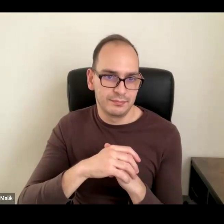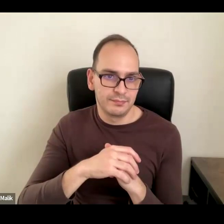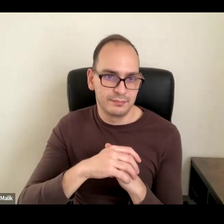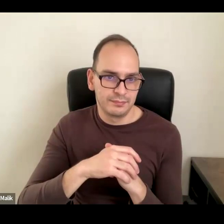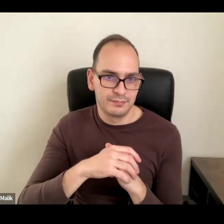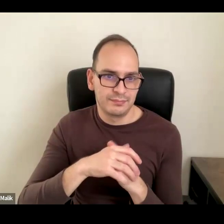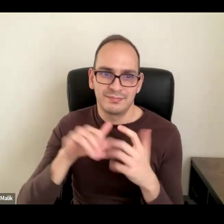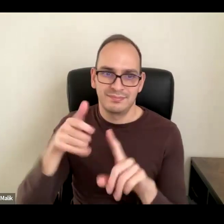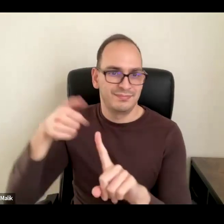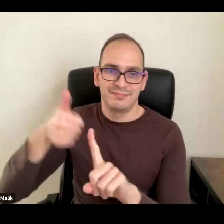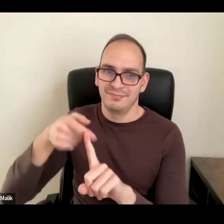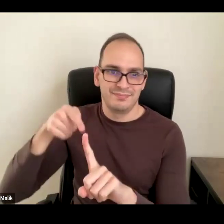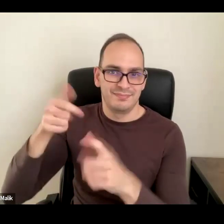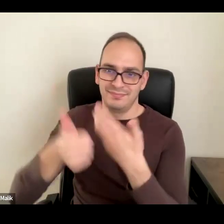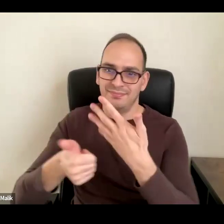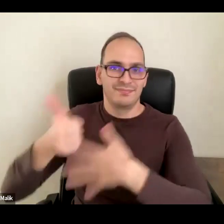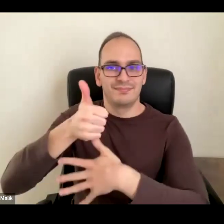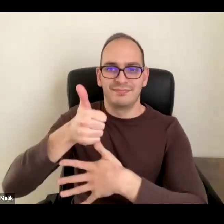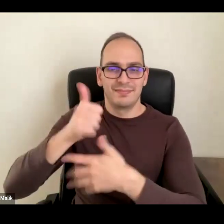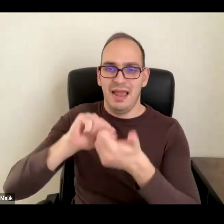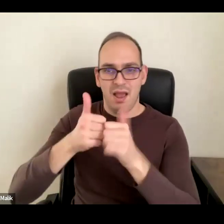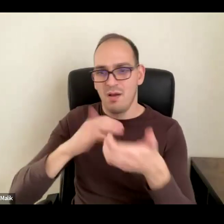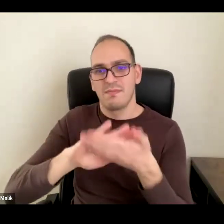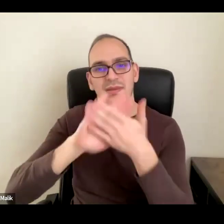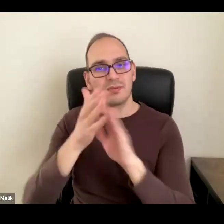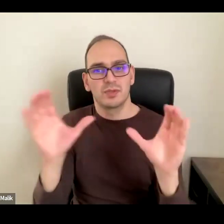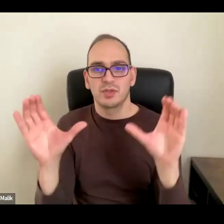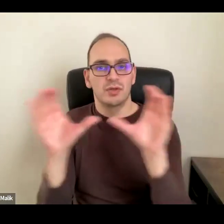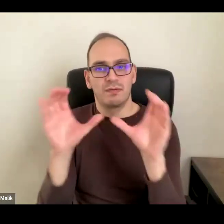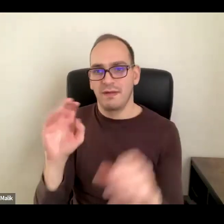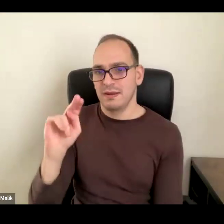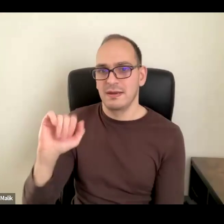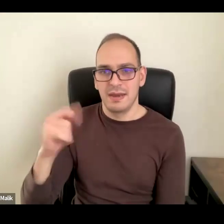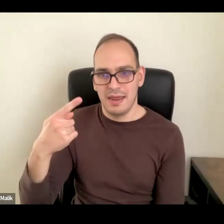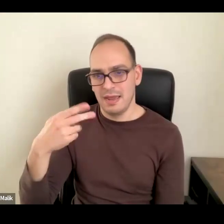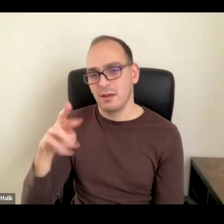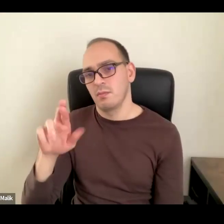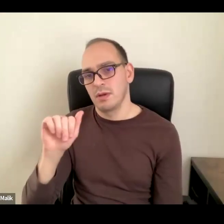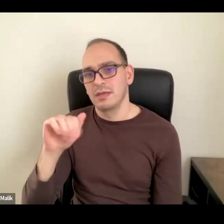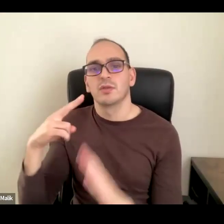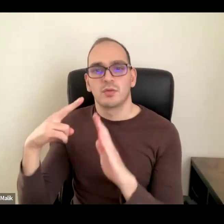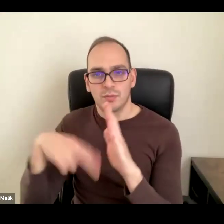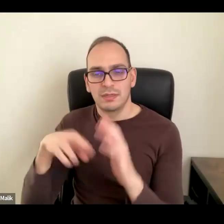That is the number one way to become certified in NAGPRA is to read the regulations and don't